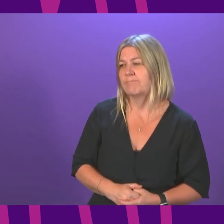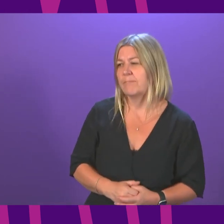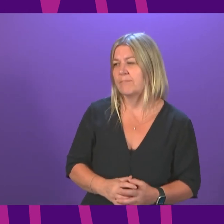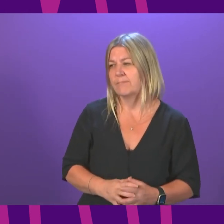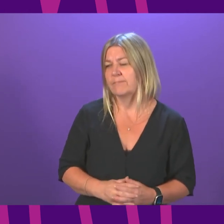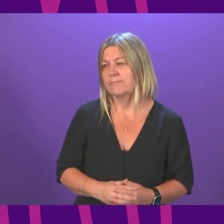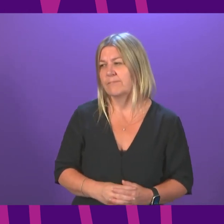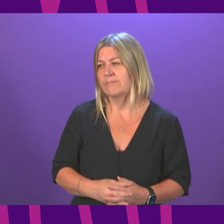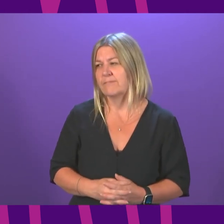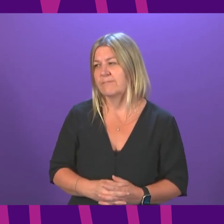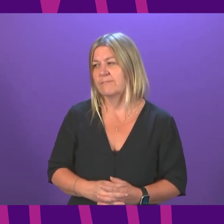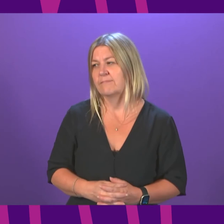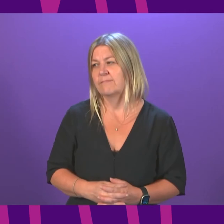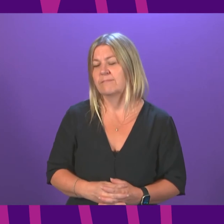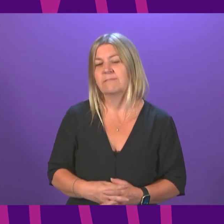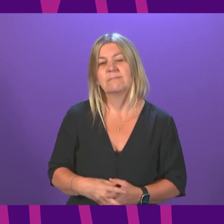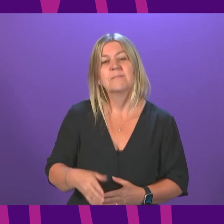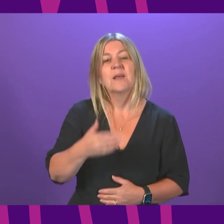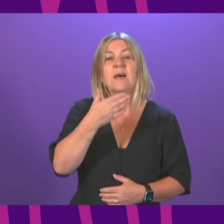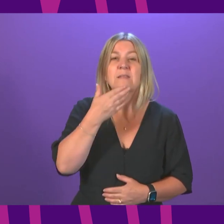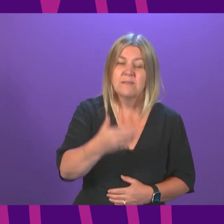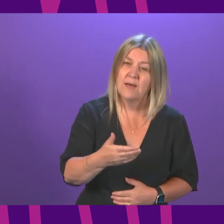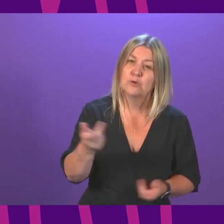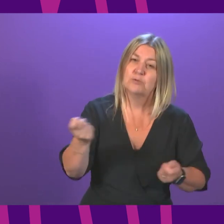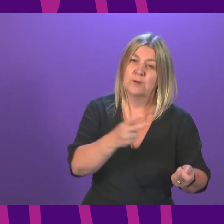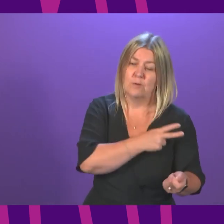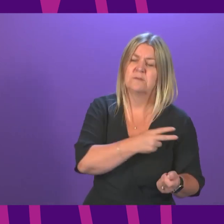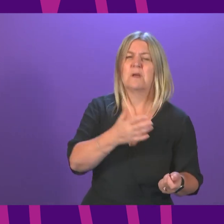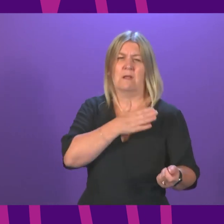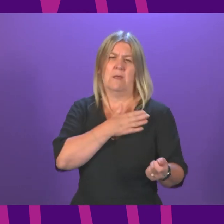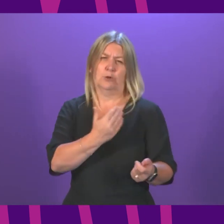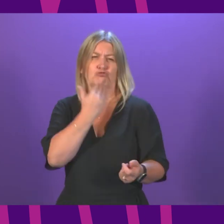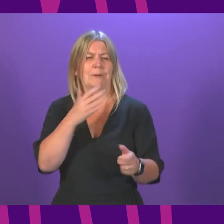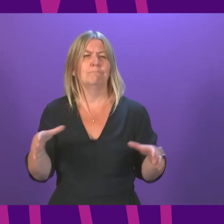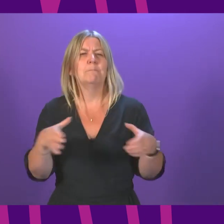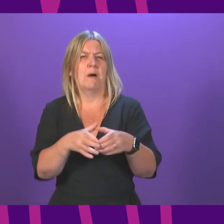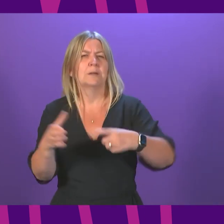about the duration of the extension of the powers in the bill is the threat of new variants.